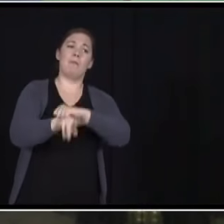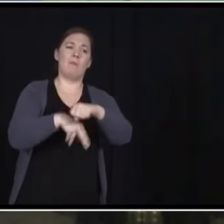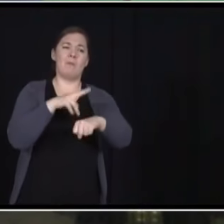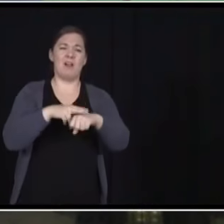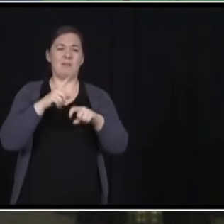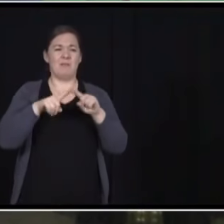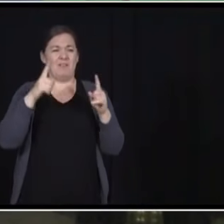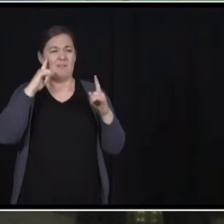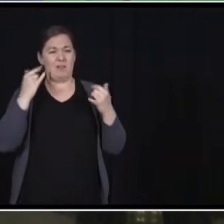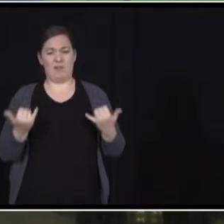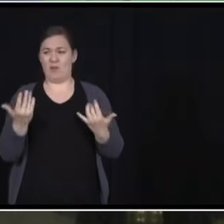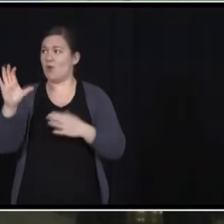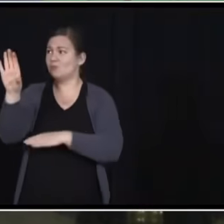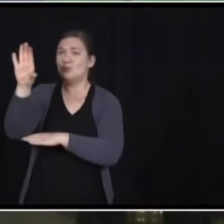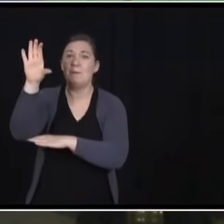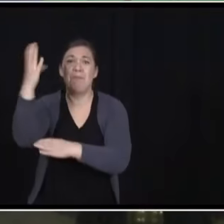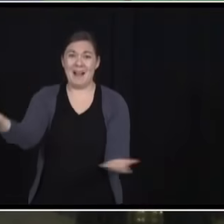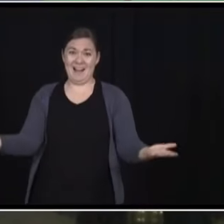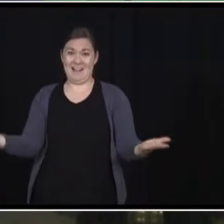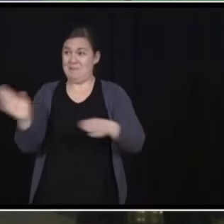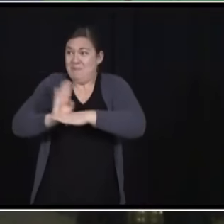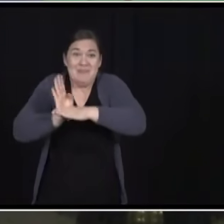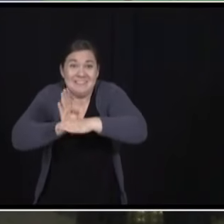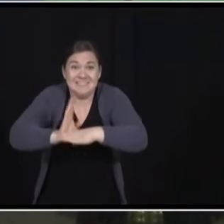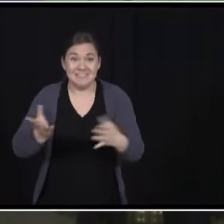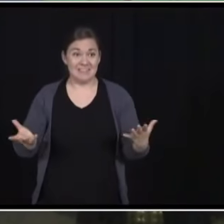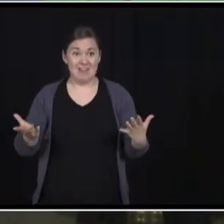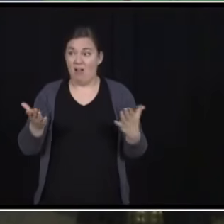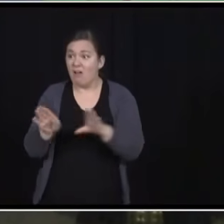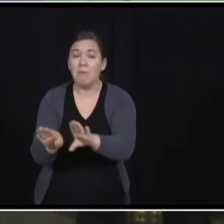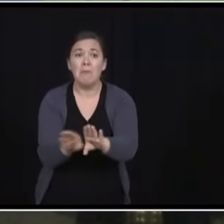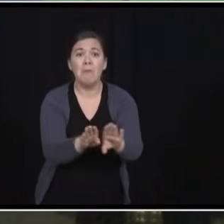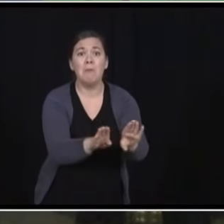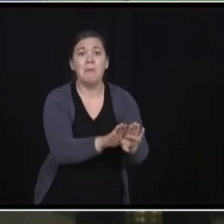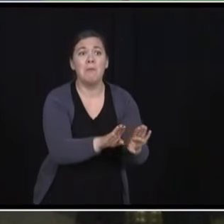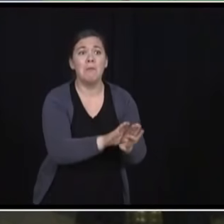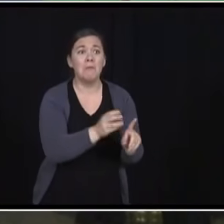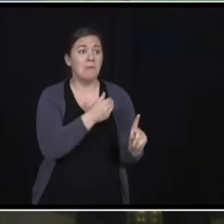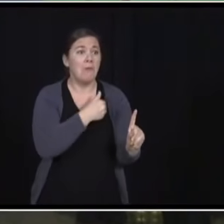Hi Premier. And I want to go back to the small visage issue